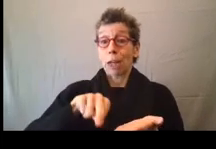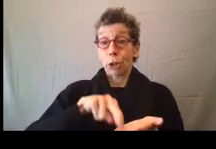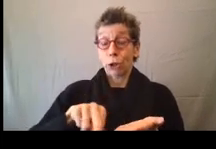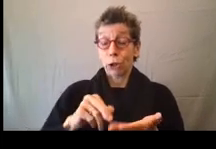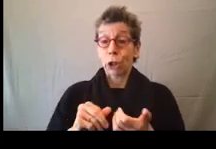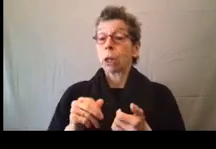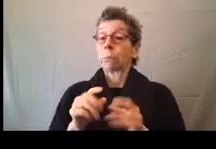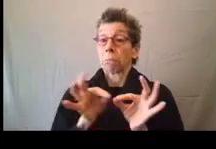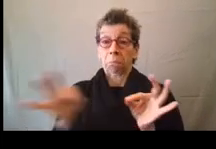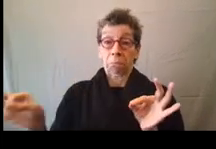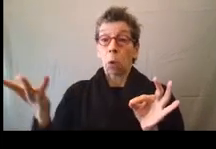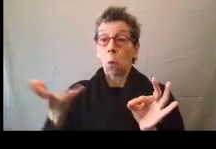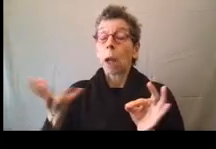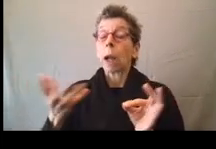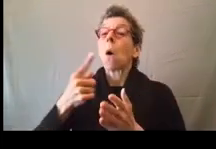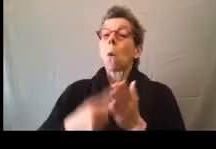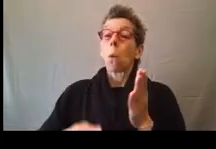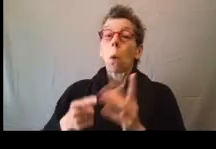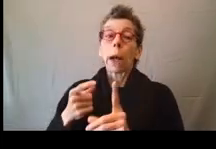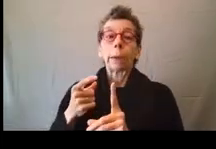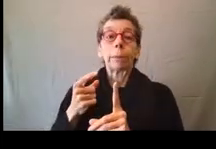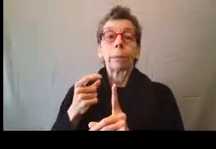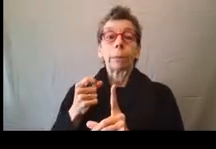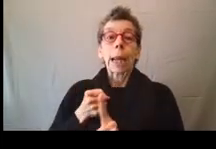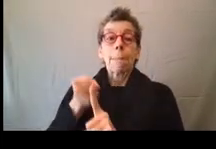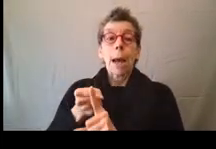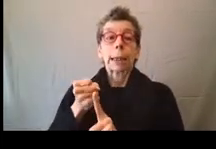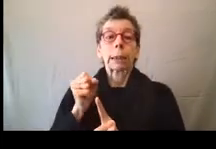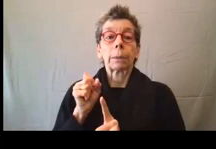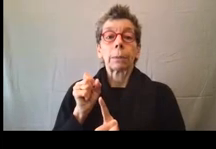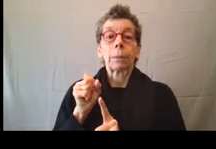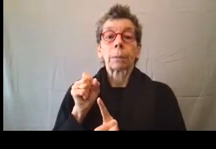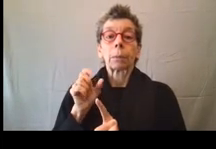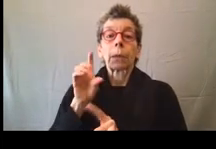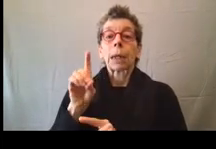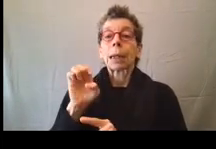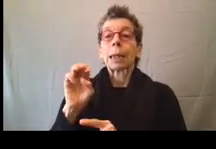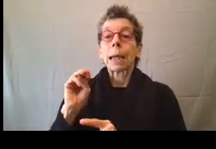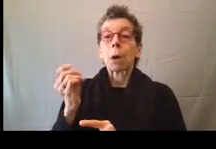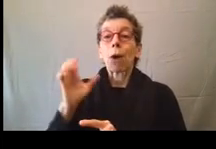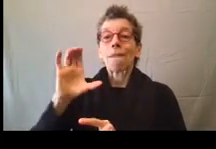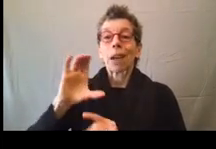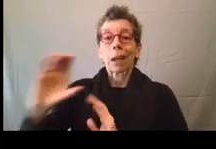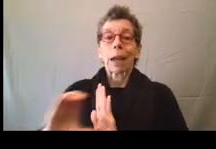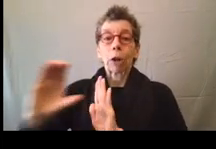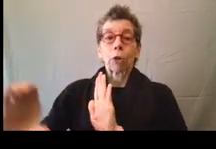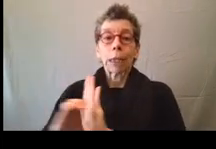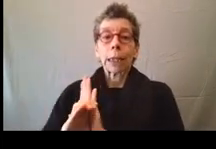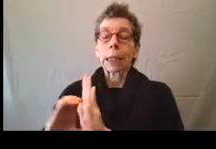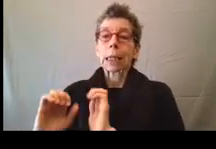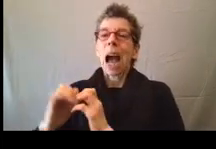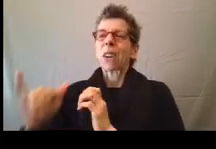of demographic characteristics on implicit bias towards individuals with disabilities.